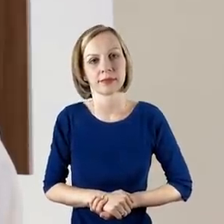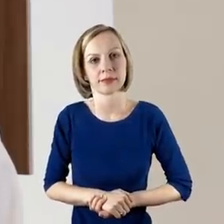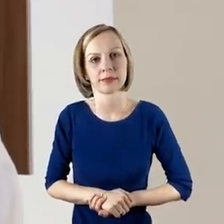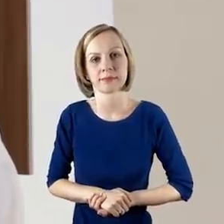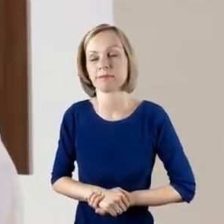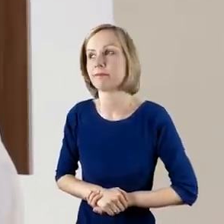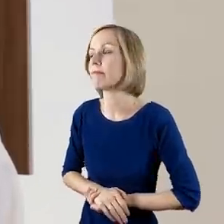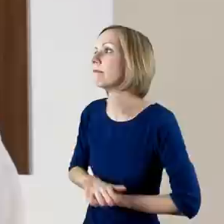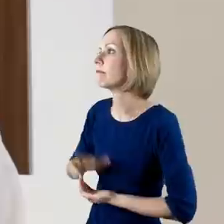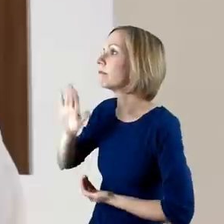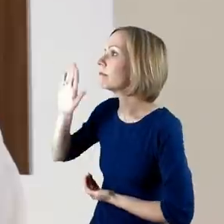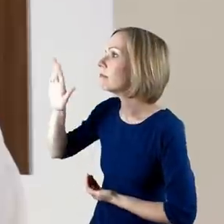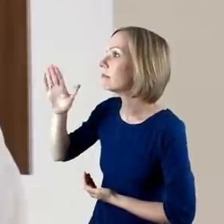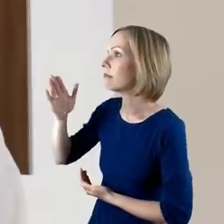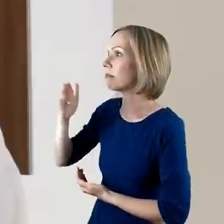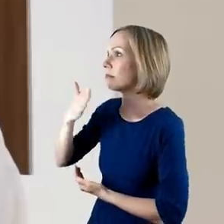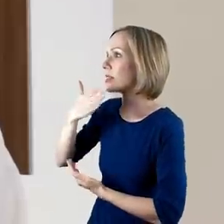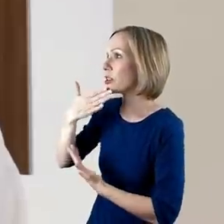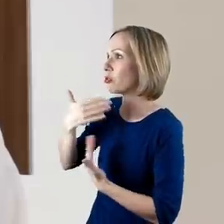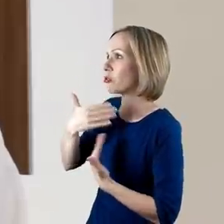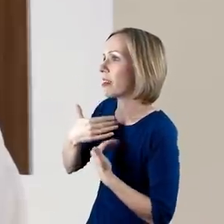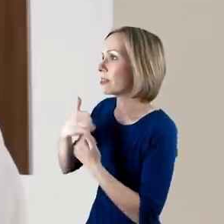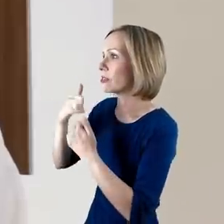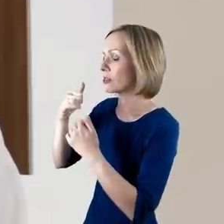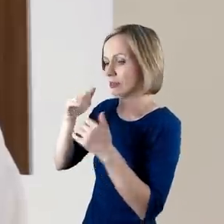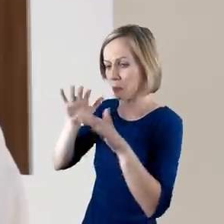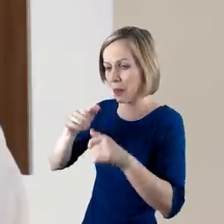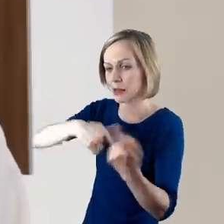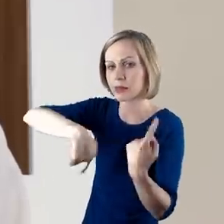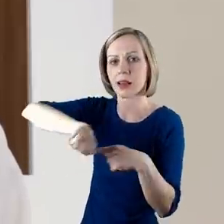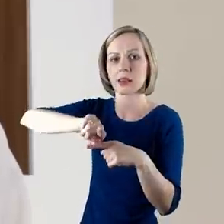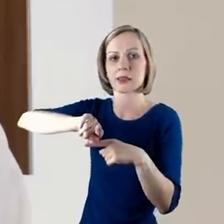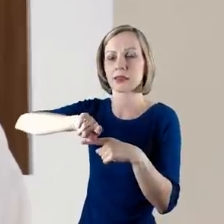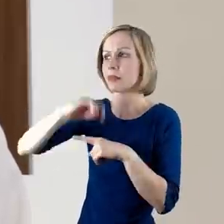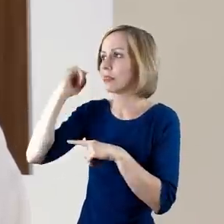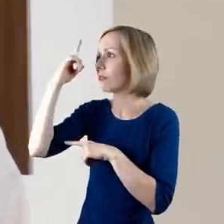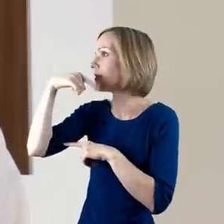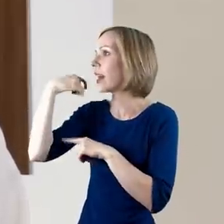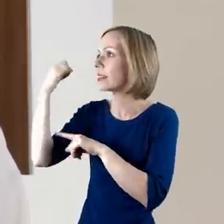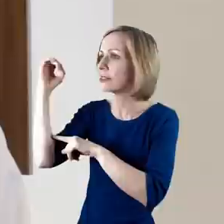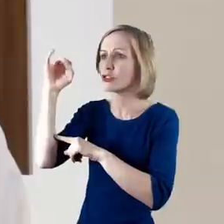God be gracious to us and bless us, and make your face shine upon us.